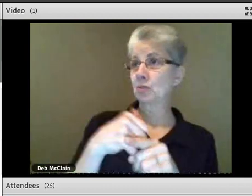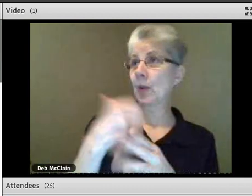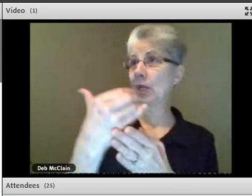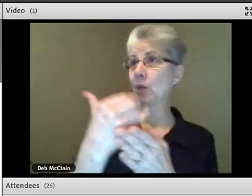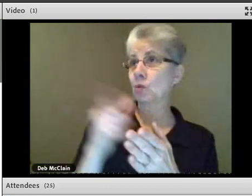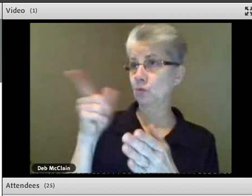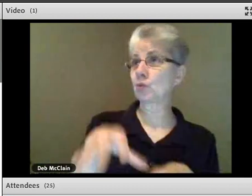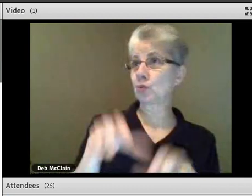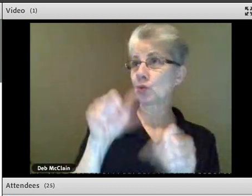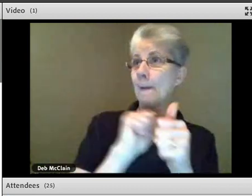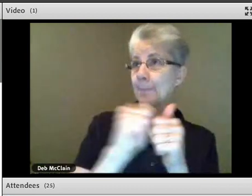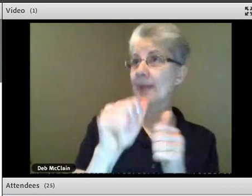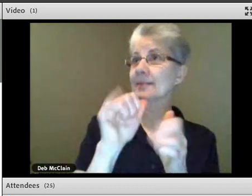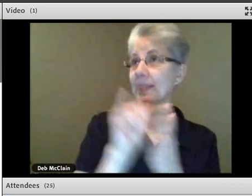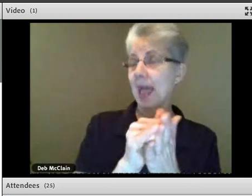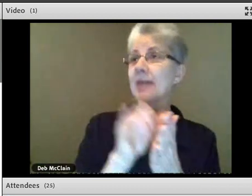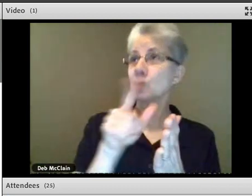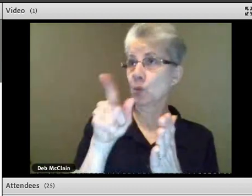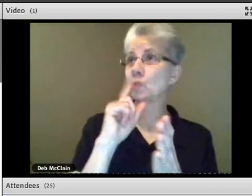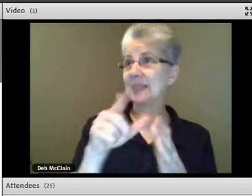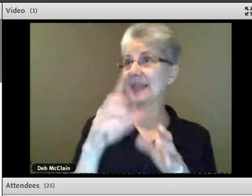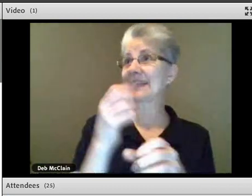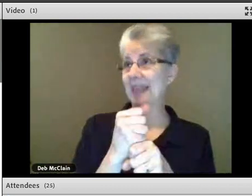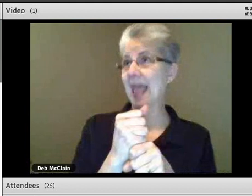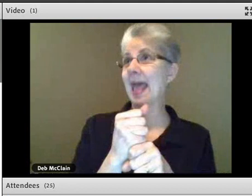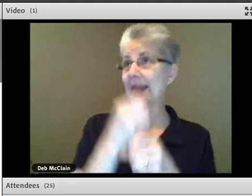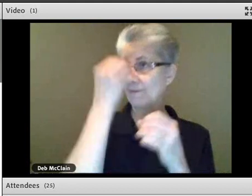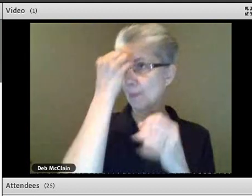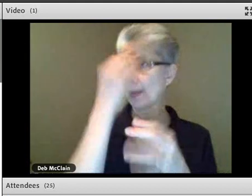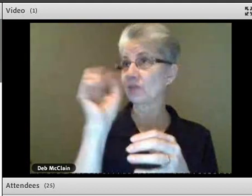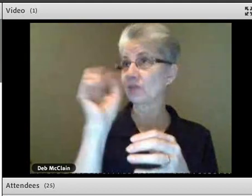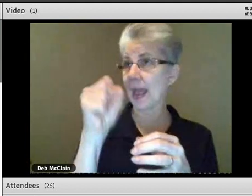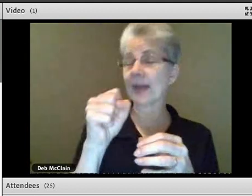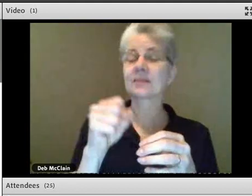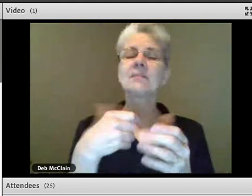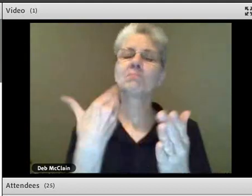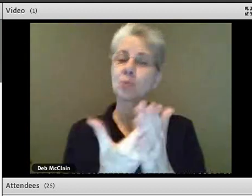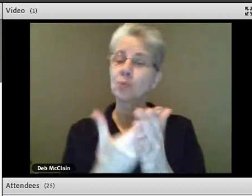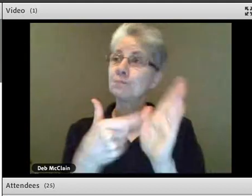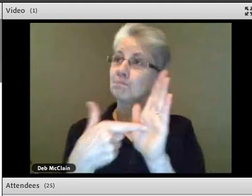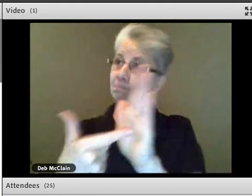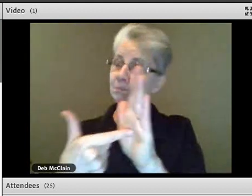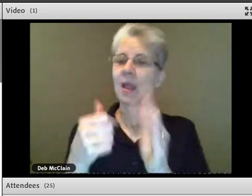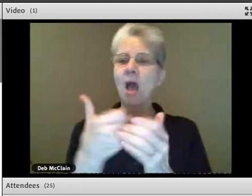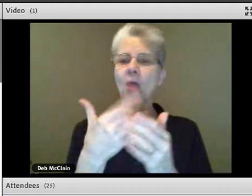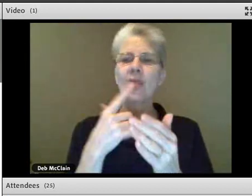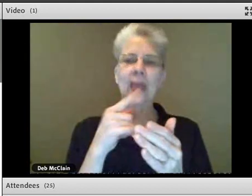You passed that training course, so you did get the content." The other thing to do is refresh your training.